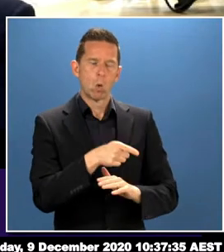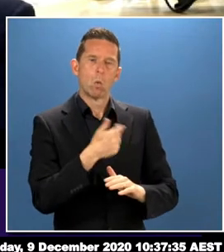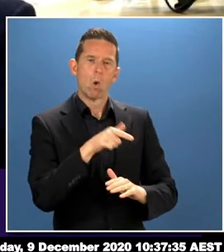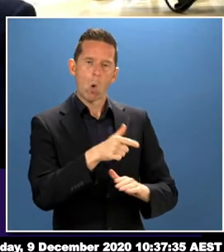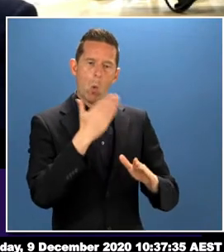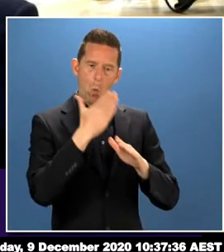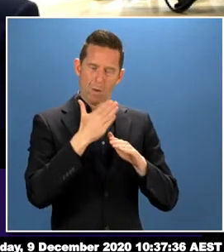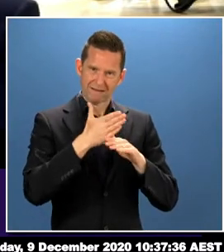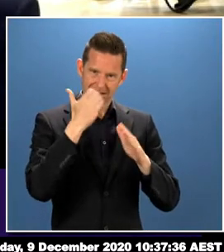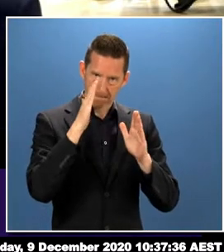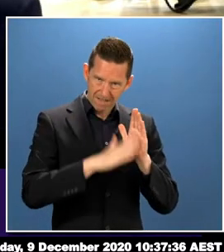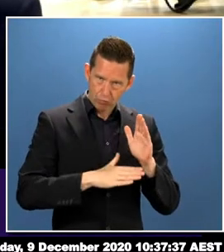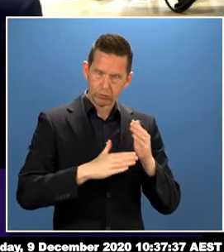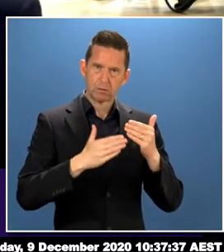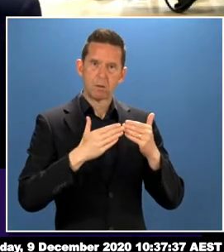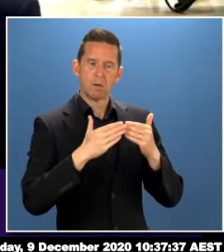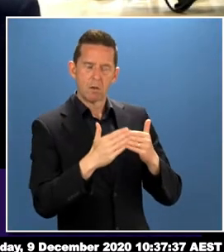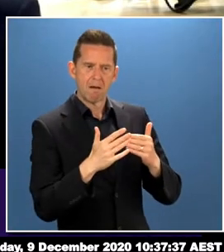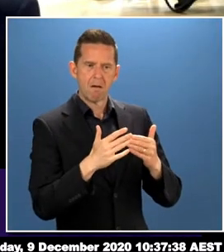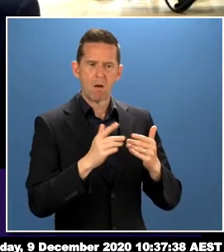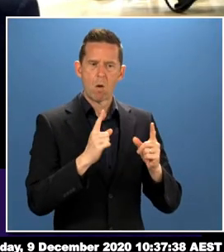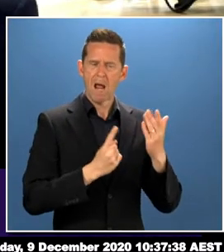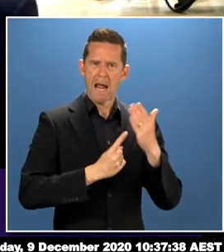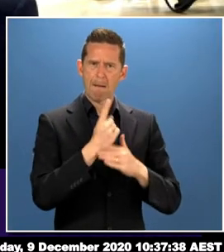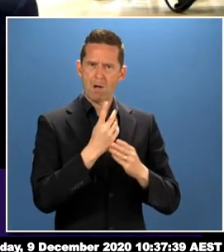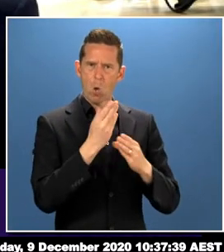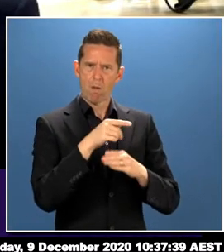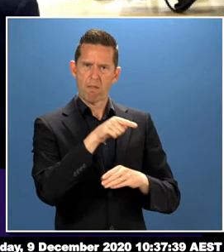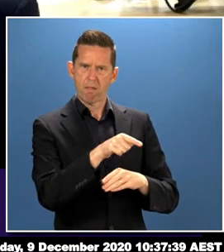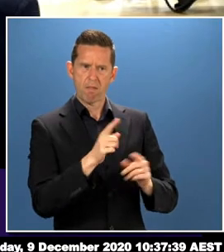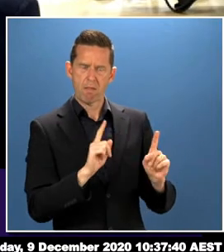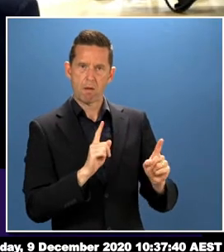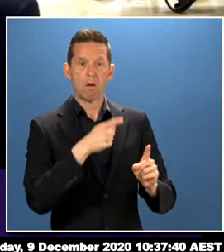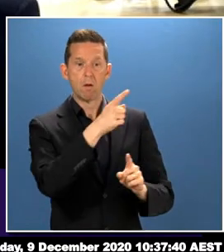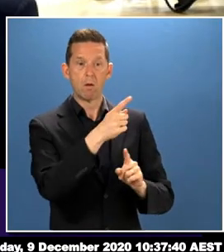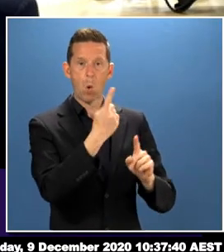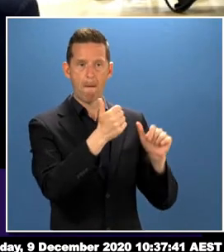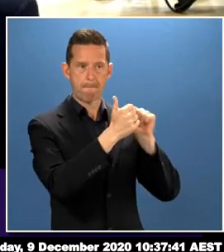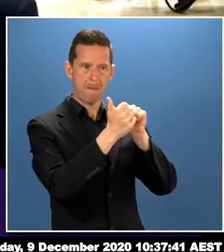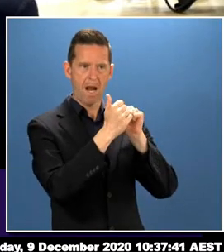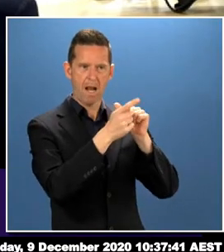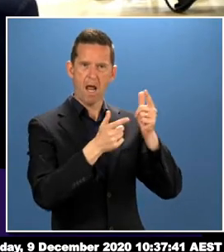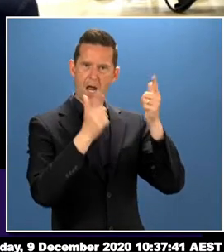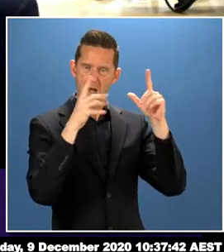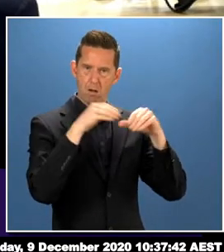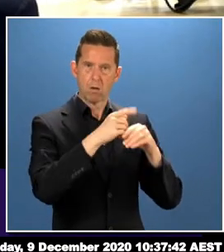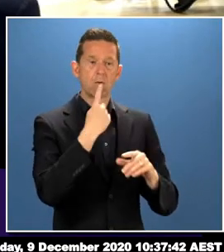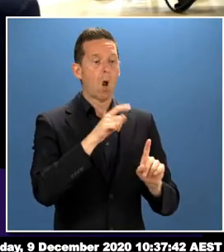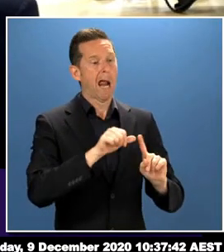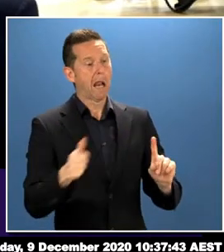So I wasn't --- the partner I work for now wanted to give me a position, but it wasn't guaranteed.